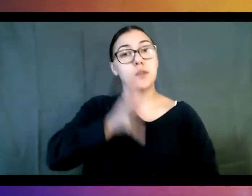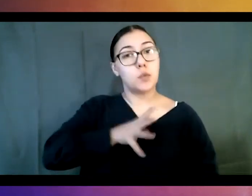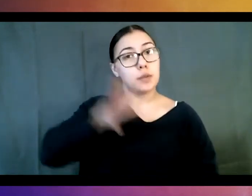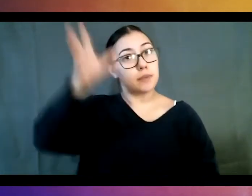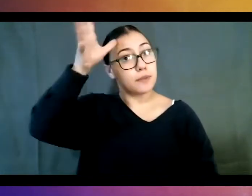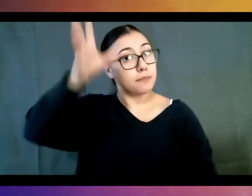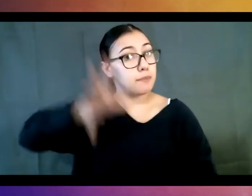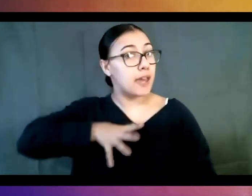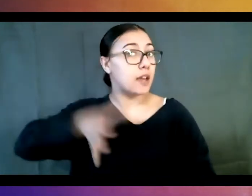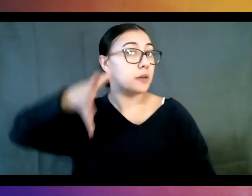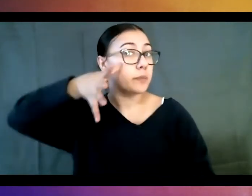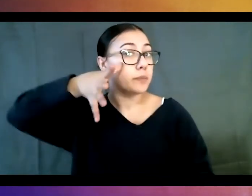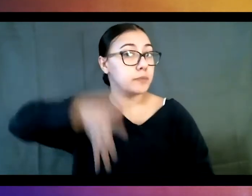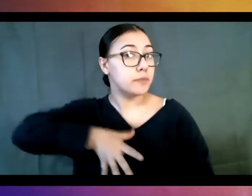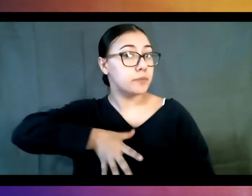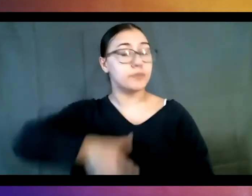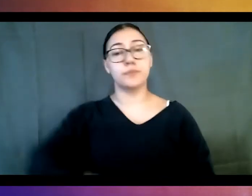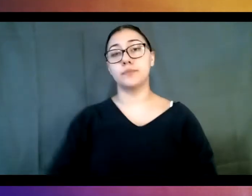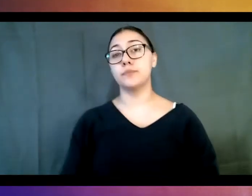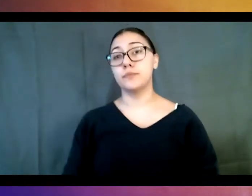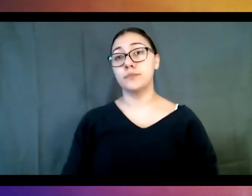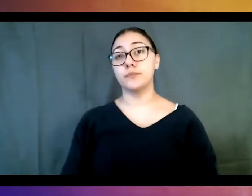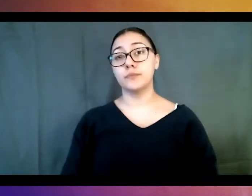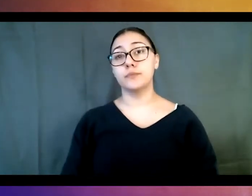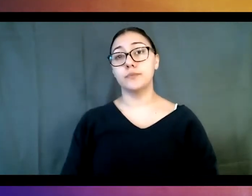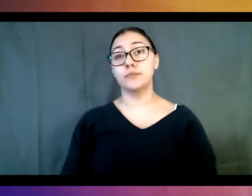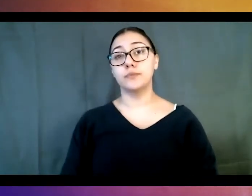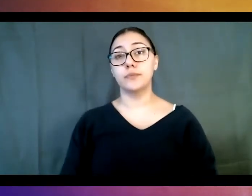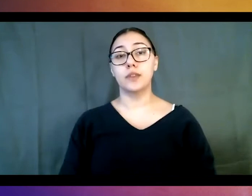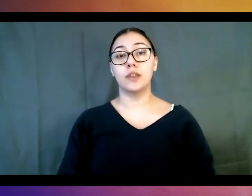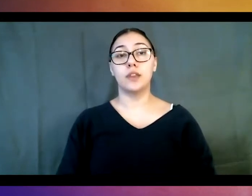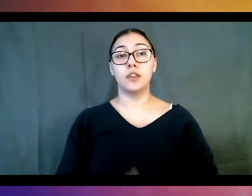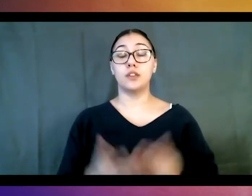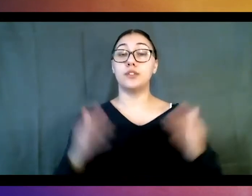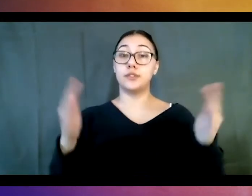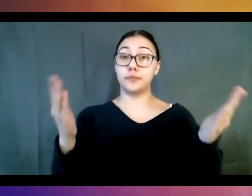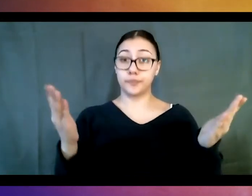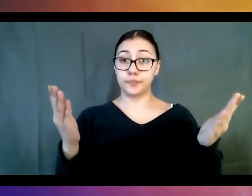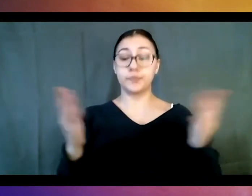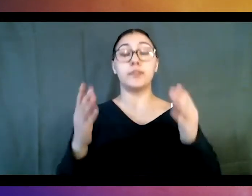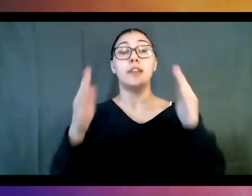The types of housing complaints that we investigate